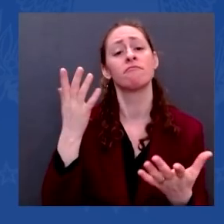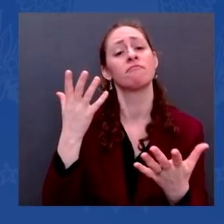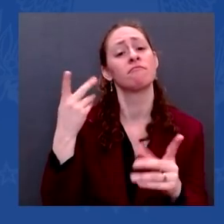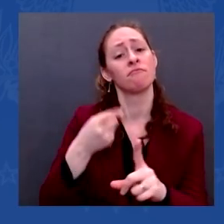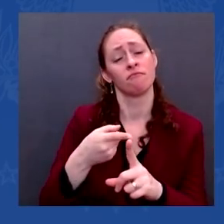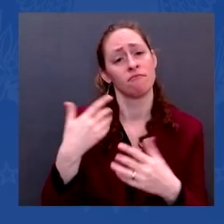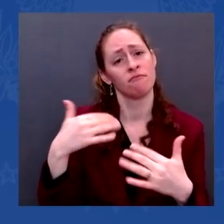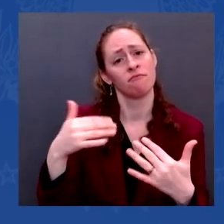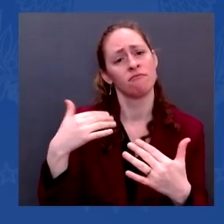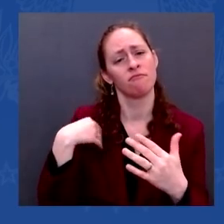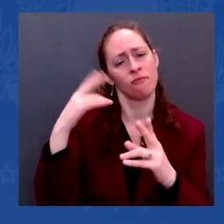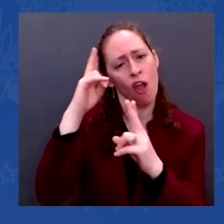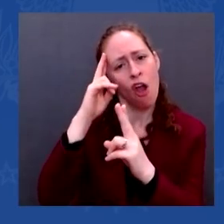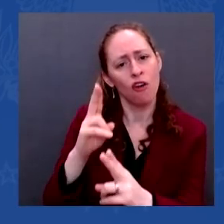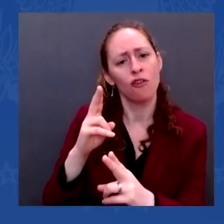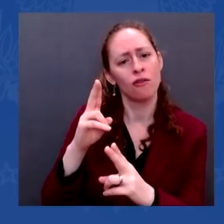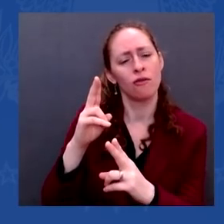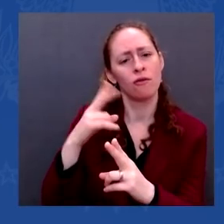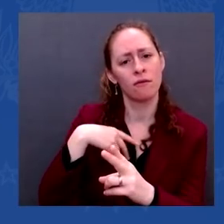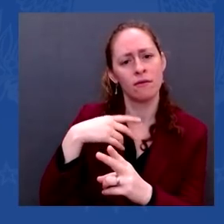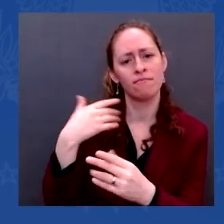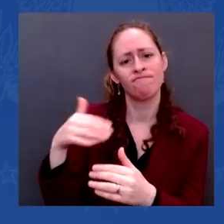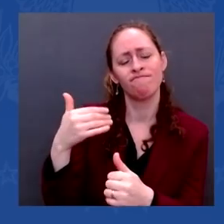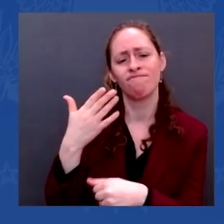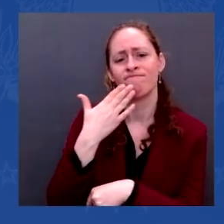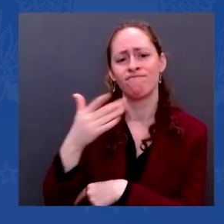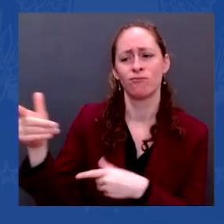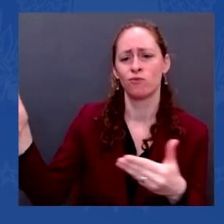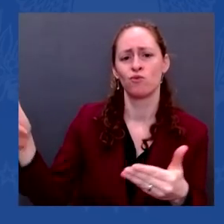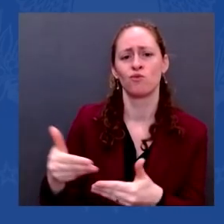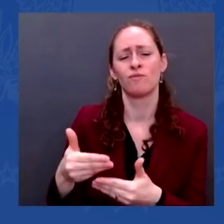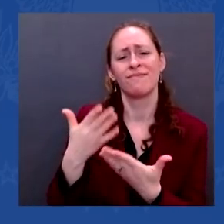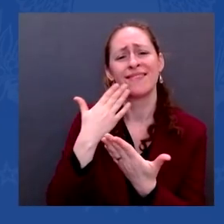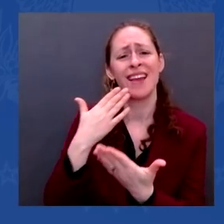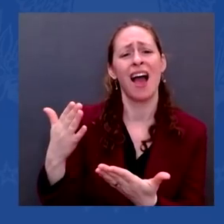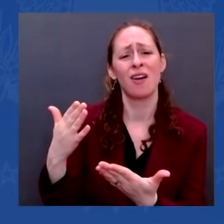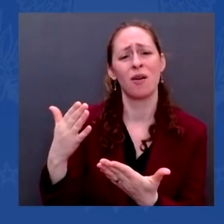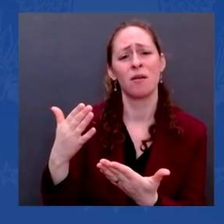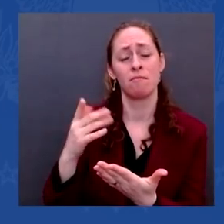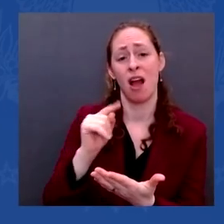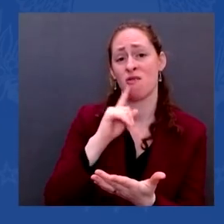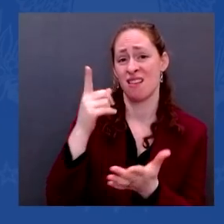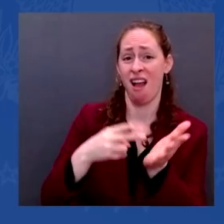I had a lot of help. And I want to thank you for the intr- -- the introduction. It's very gracious.